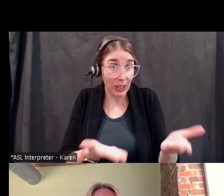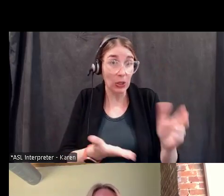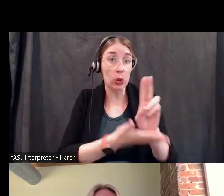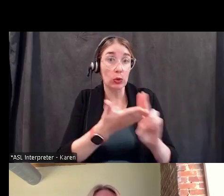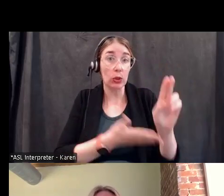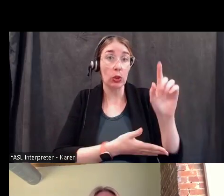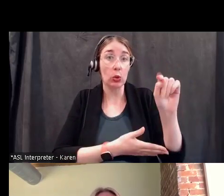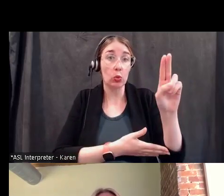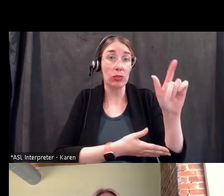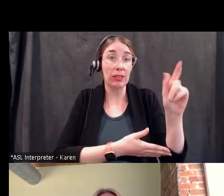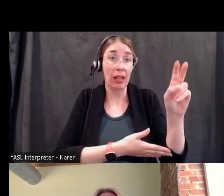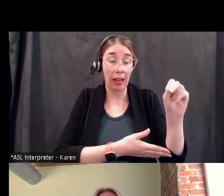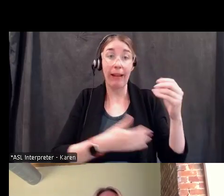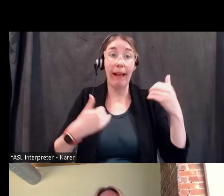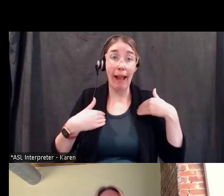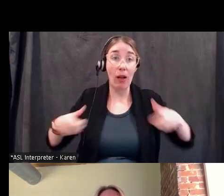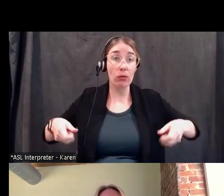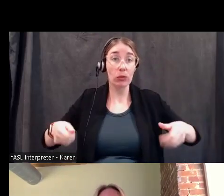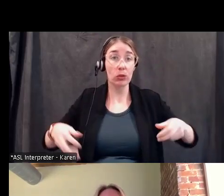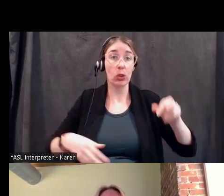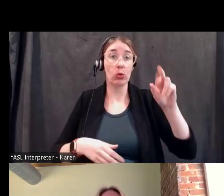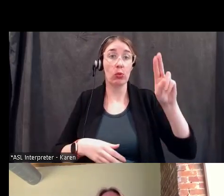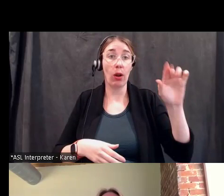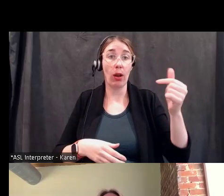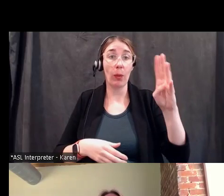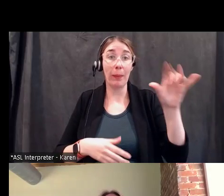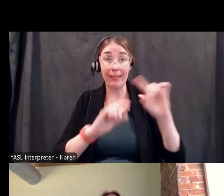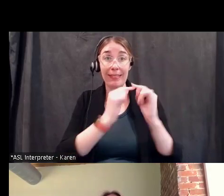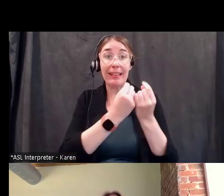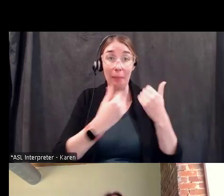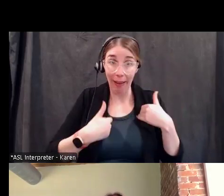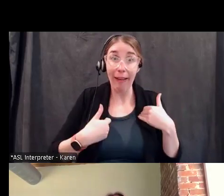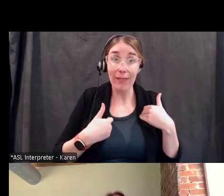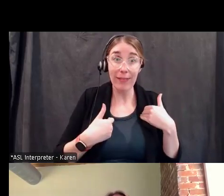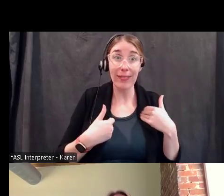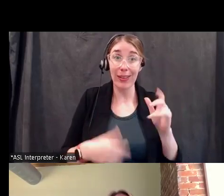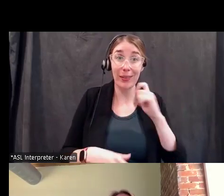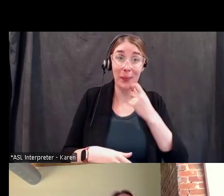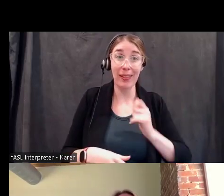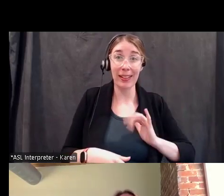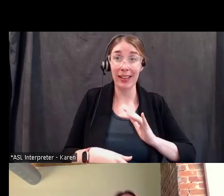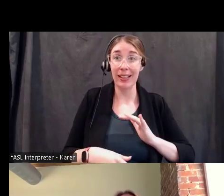a wheelchair rugby team which is pretty cool. The challenge athletes foundation has a